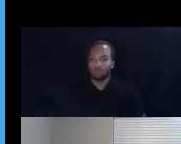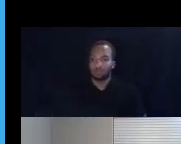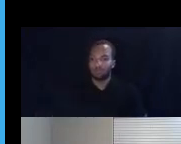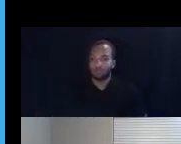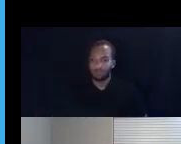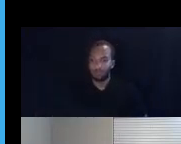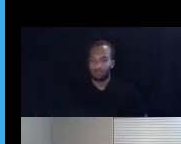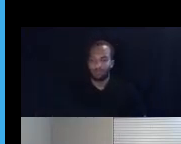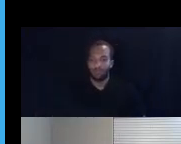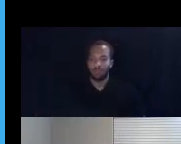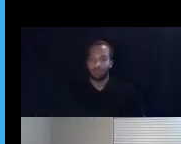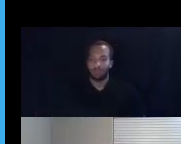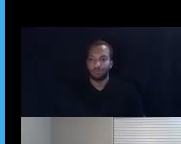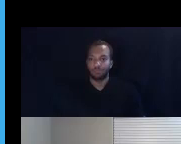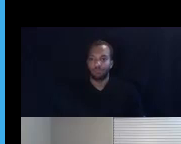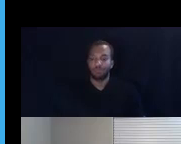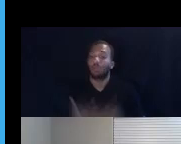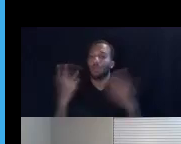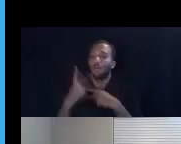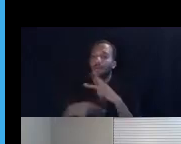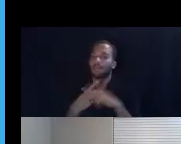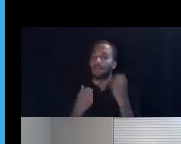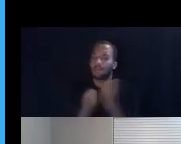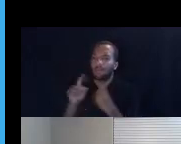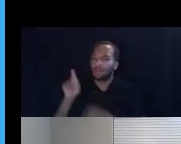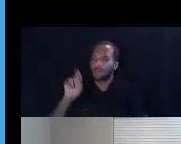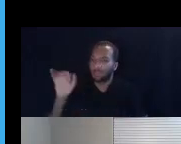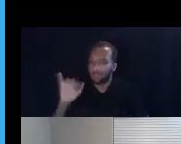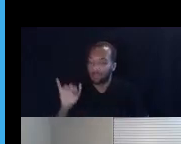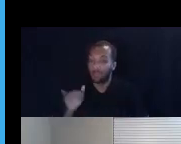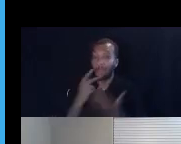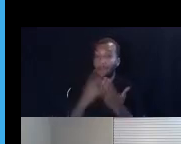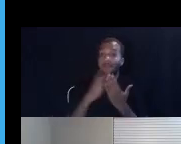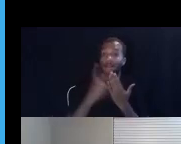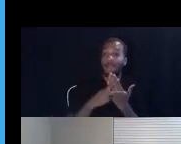and in terms of support needed. And that community health improvement plan is essentially the response in terms of,